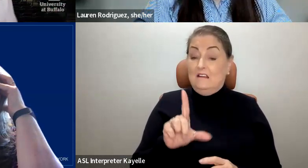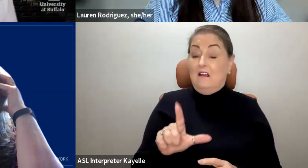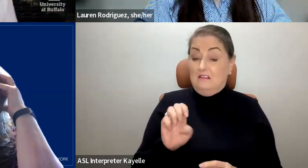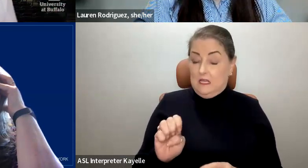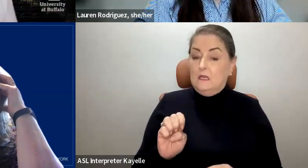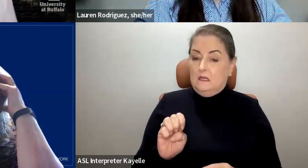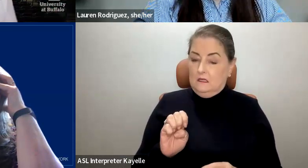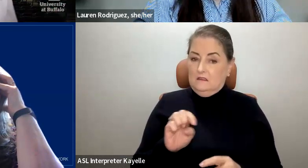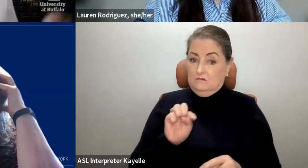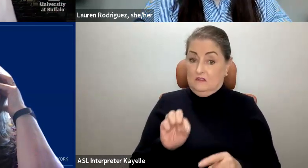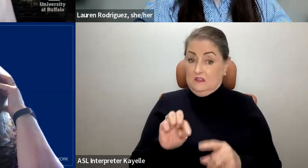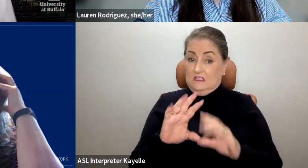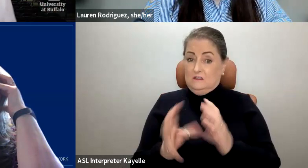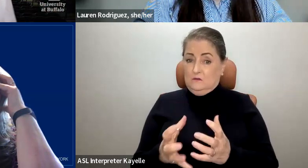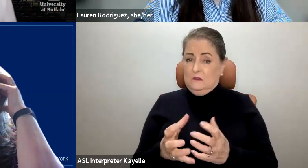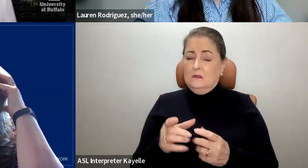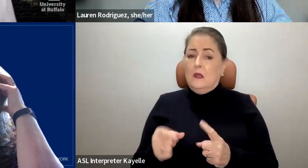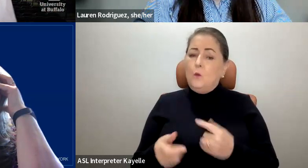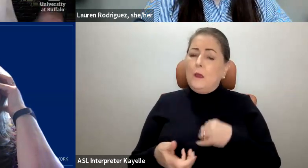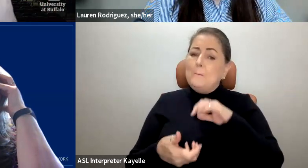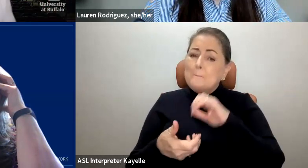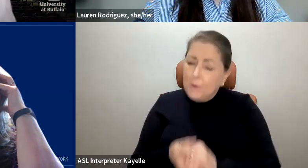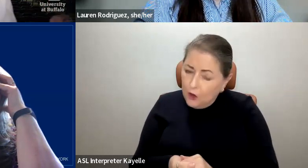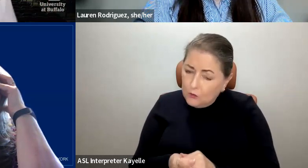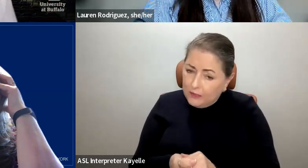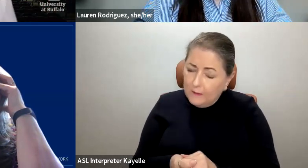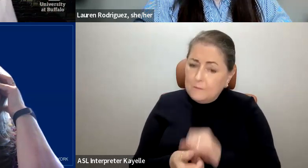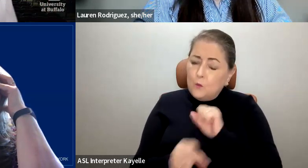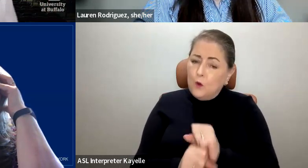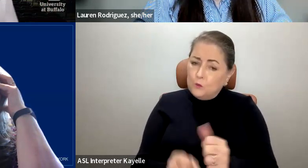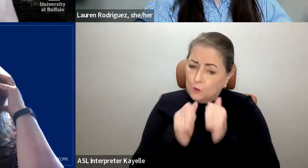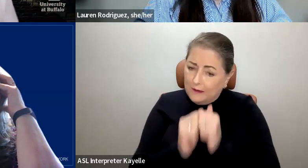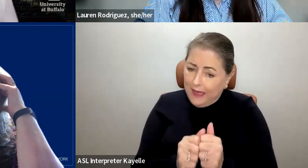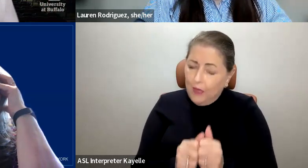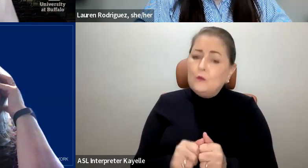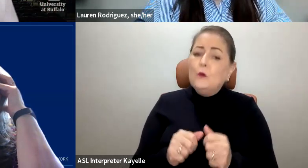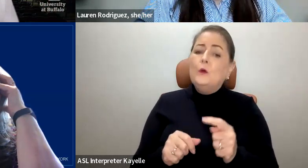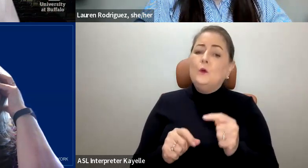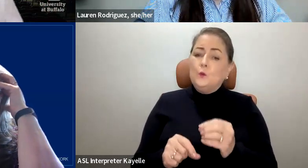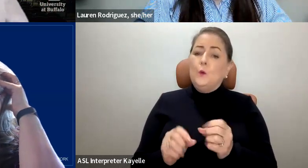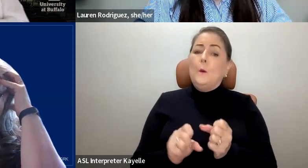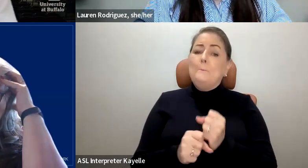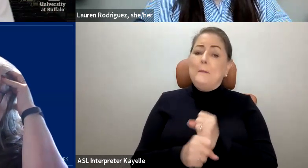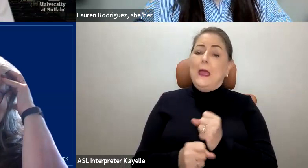into this category is let's partner with vendors and work together to make their products more accessible. And then